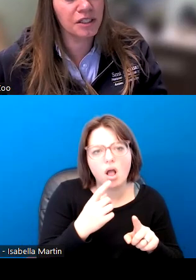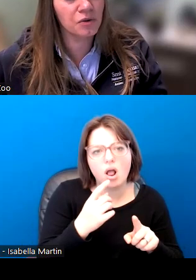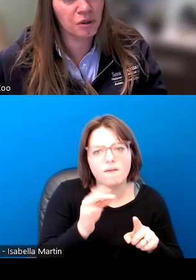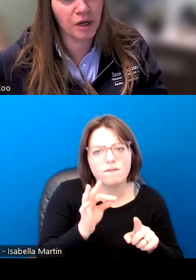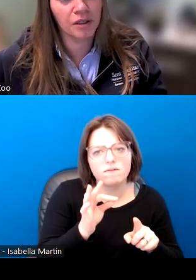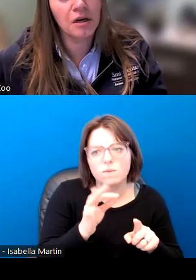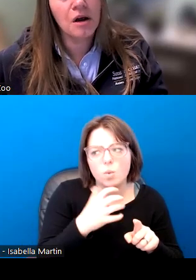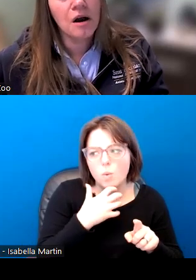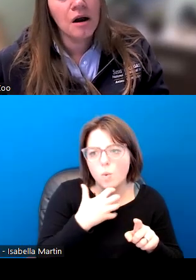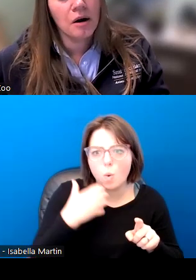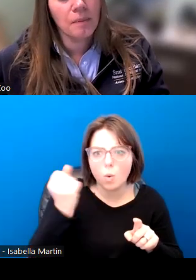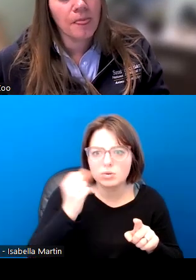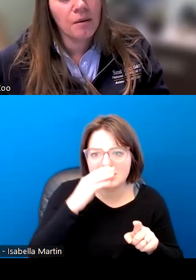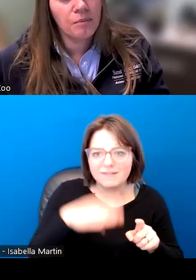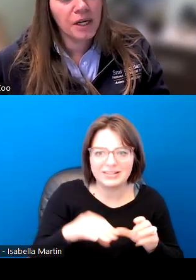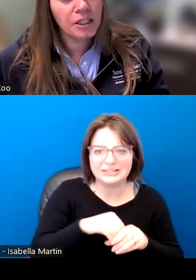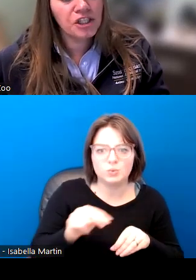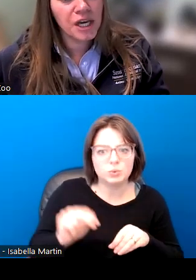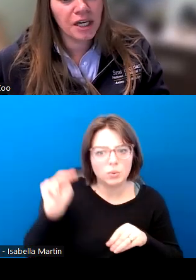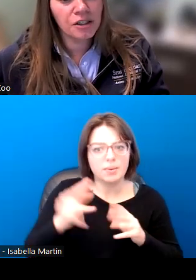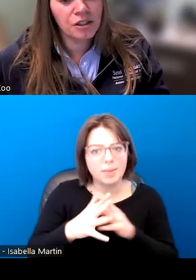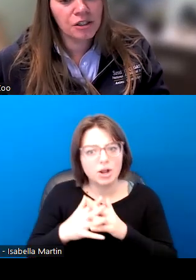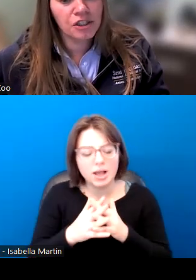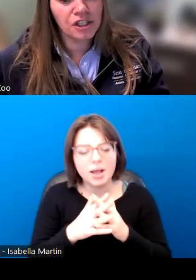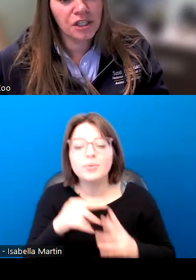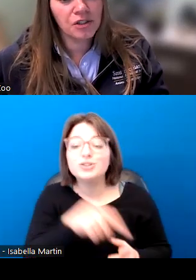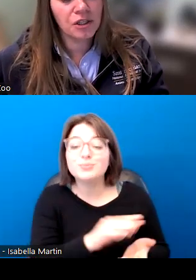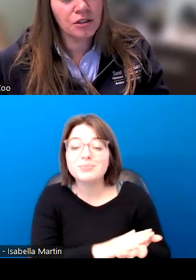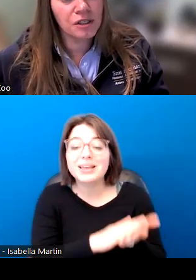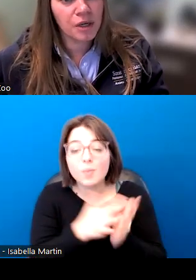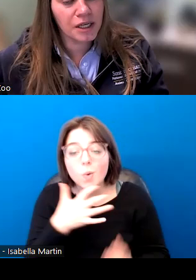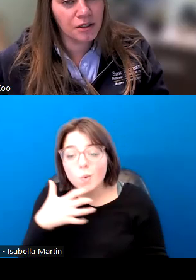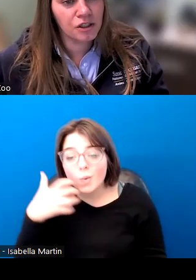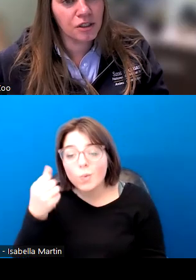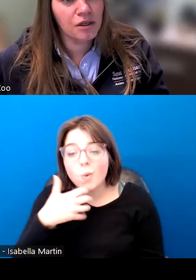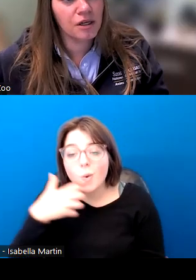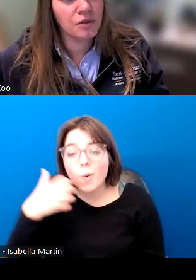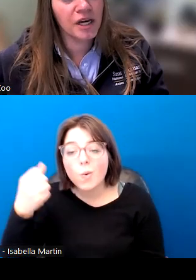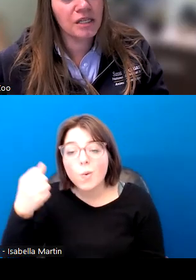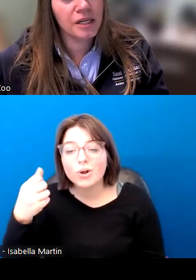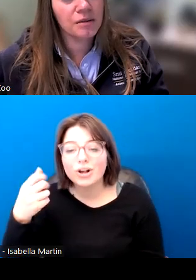least North America um but as she aged she started losing body condition and so we had to make